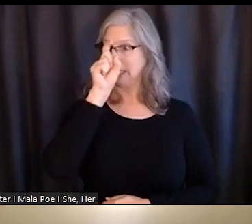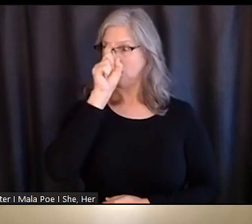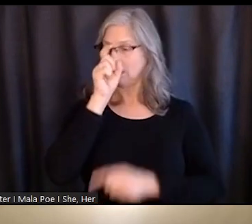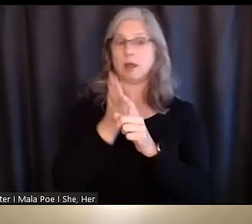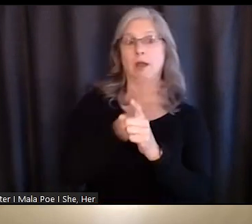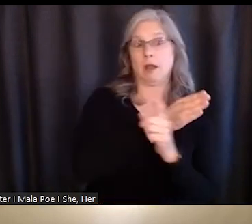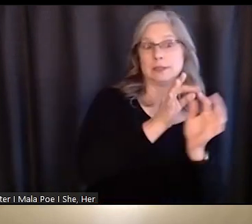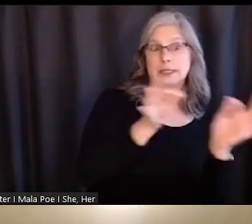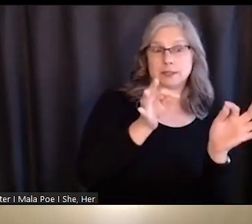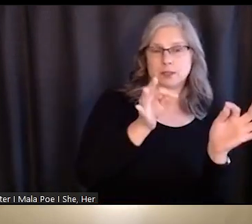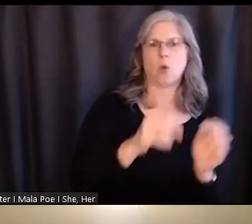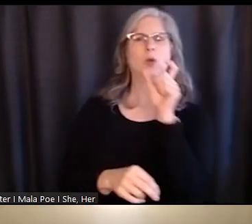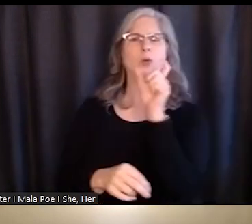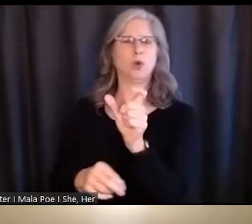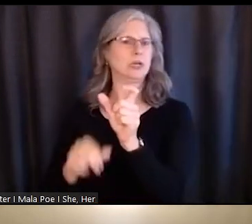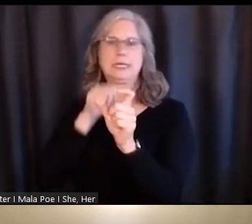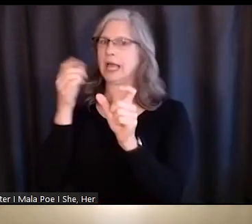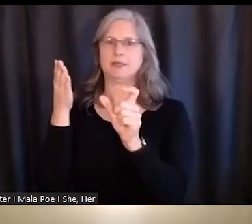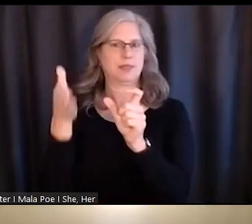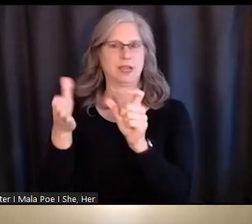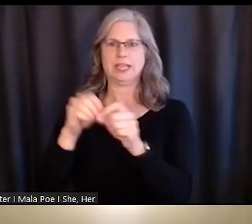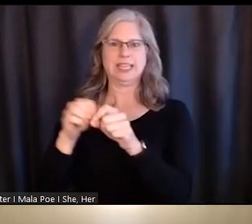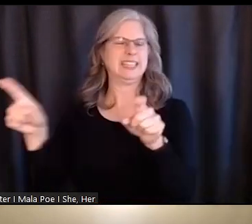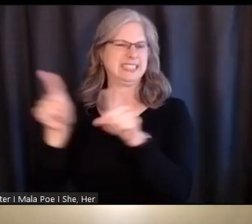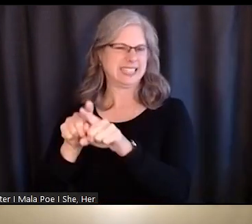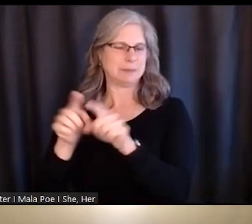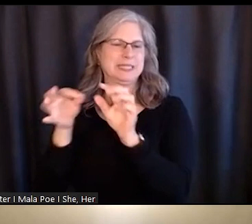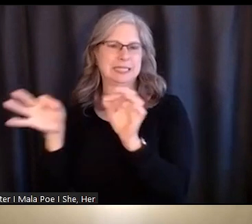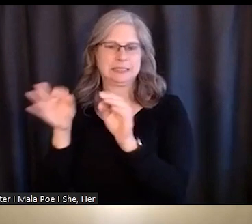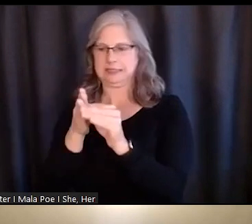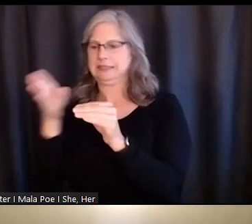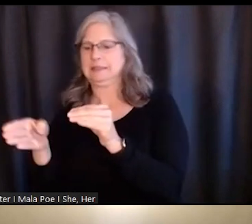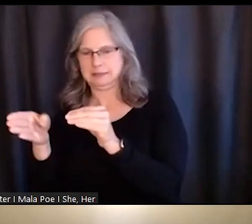or a word that wasn't contained in that previous immediately preceding sentence, which was 'pencil.'